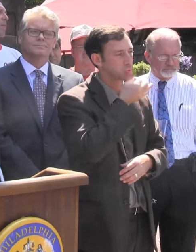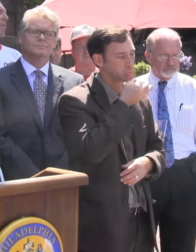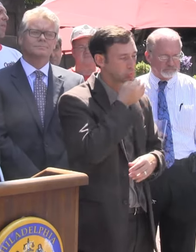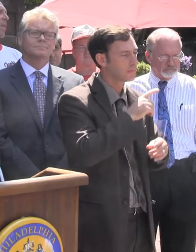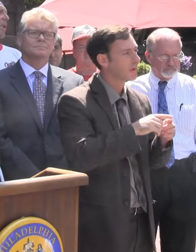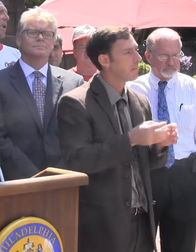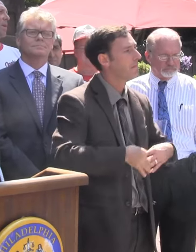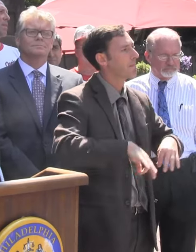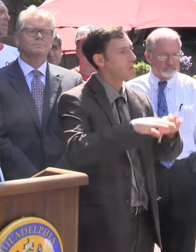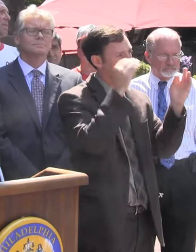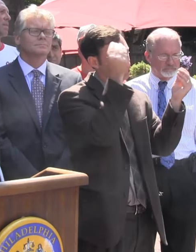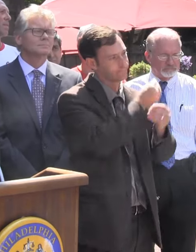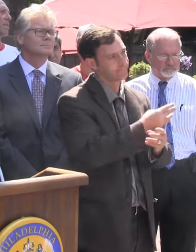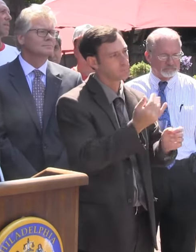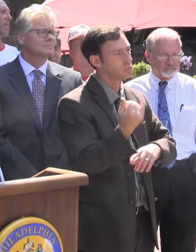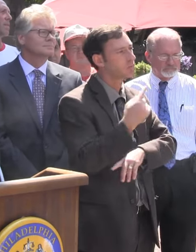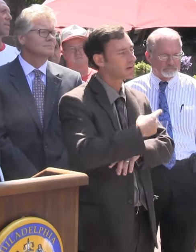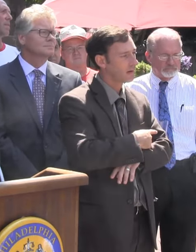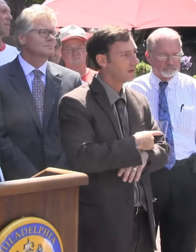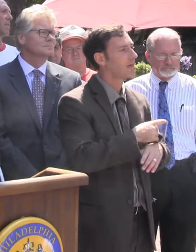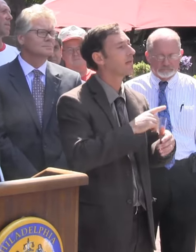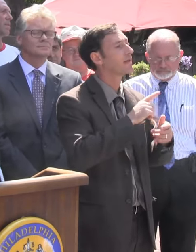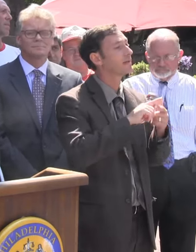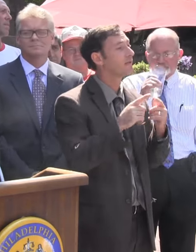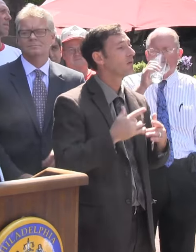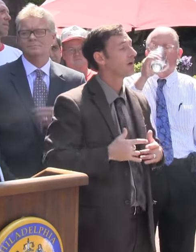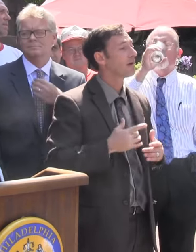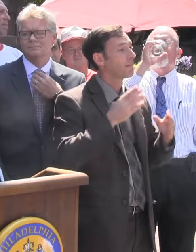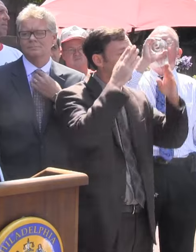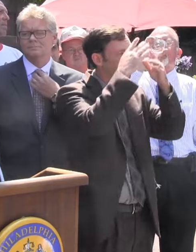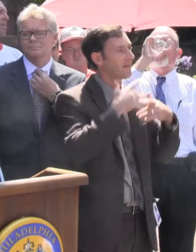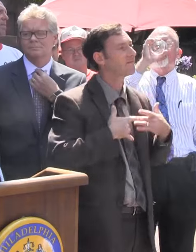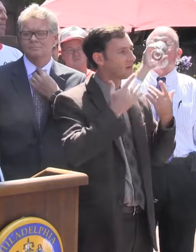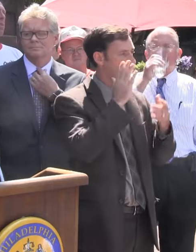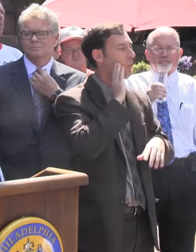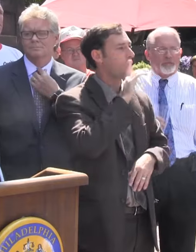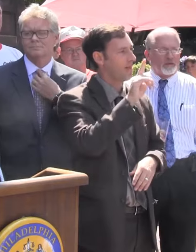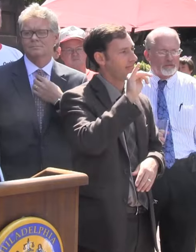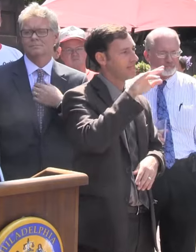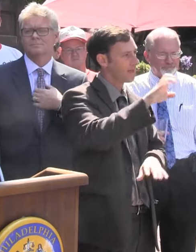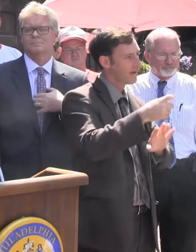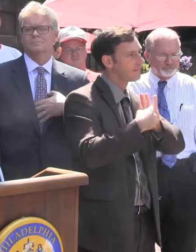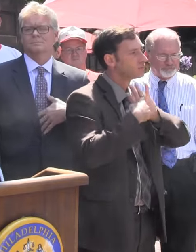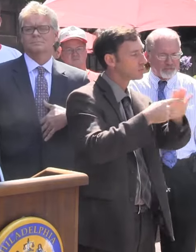to share with you today that the following Papal events will be shown live on all 40